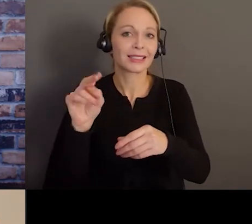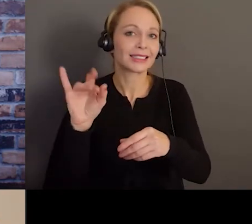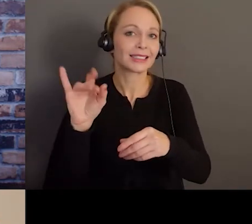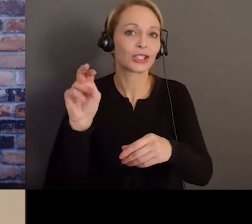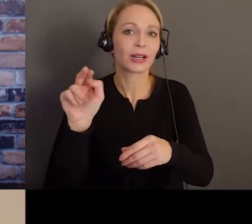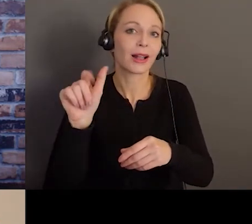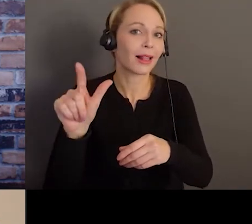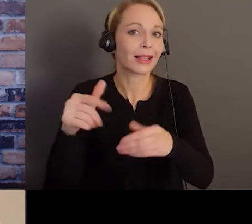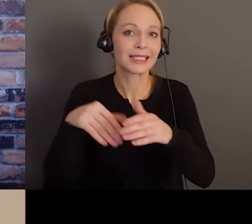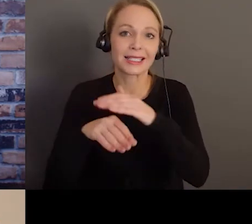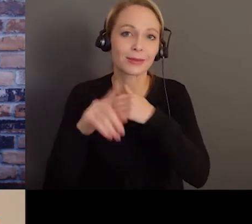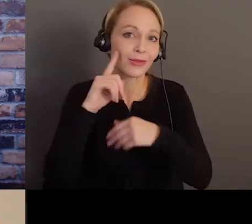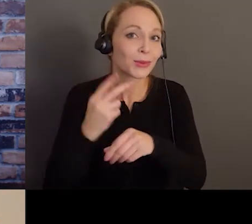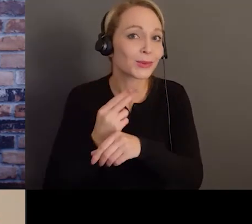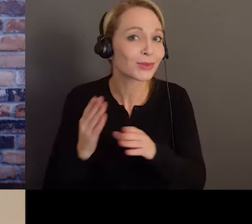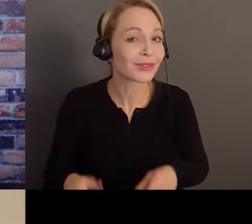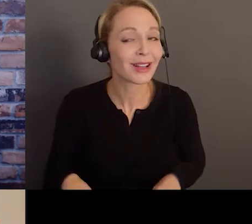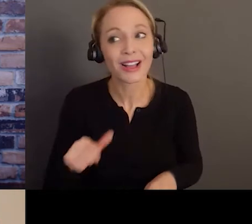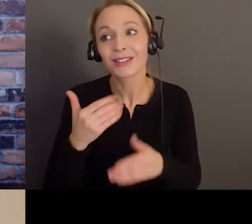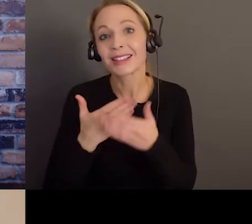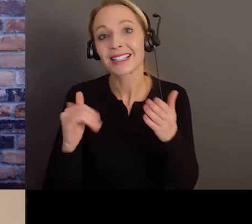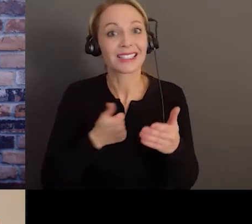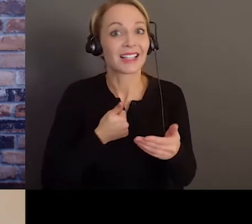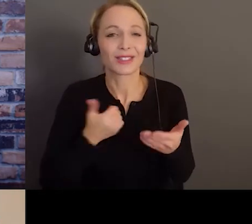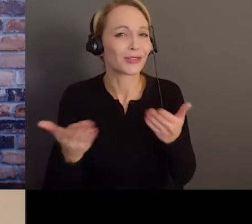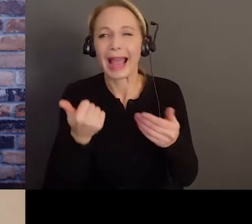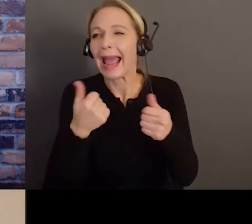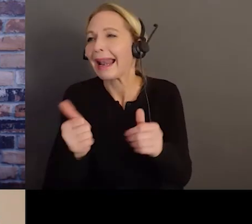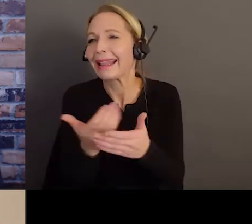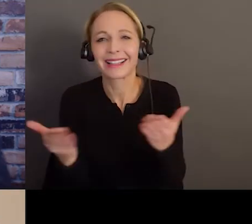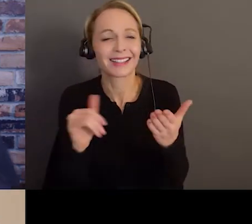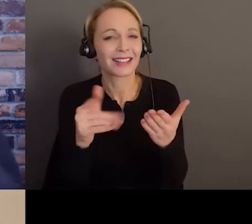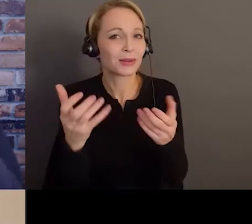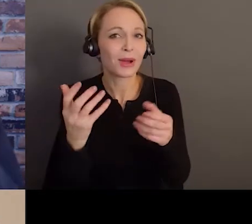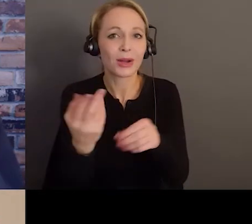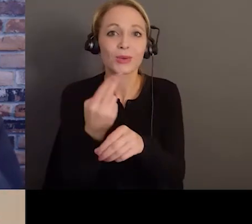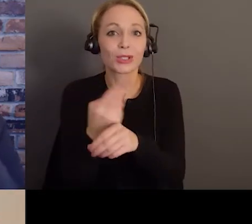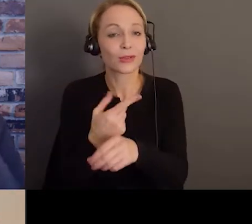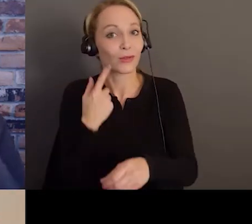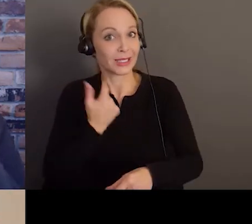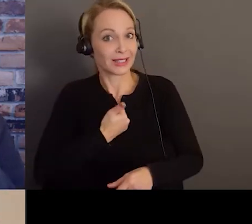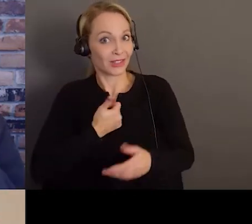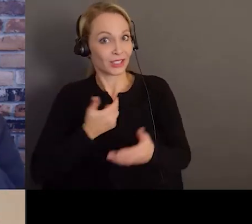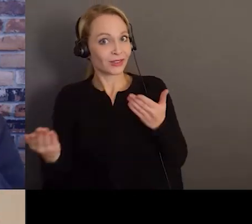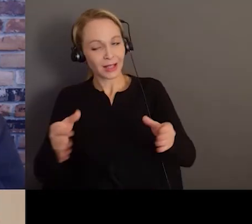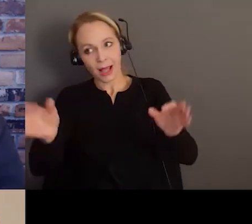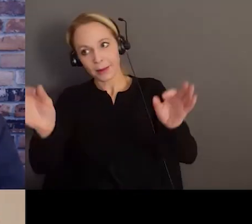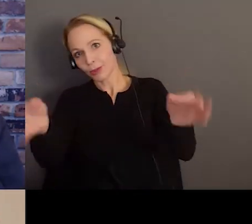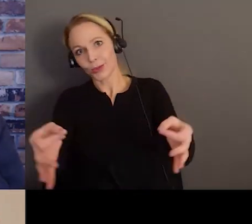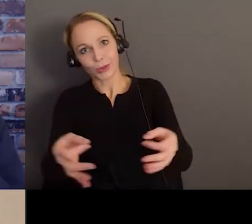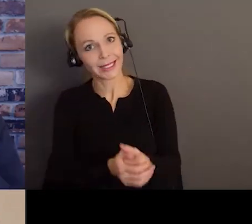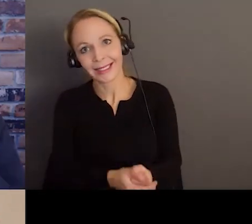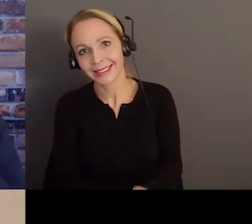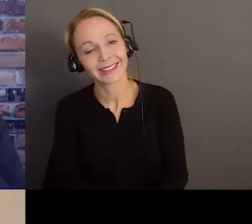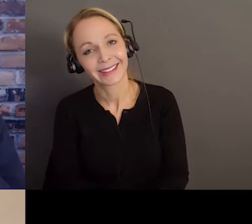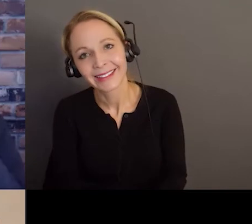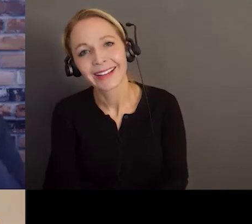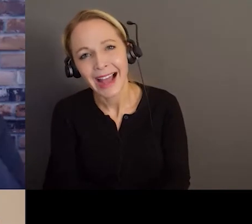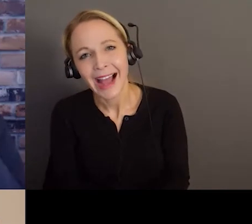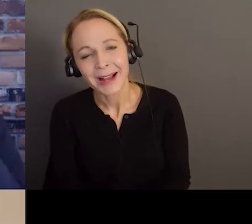AND OTHER THINGS LIKE SELF-SERVICE, ANYTHING THAT YOU WANT YOUR USERS TO SELF-SERVICE ABSOLUTELY.